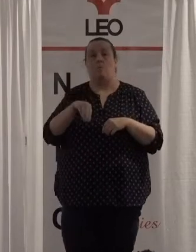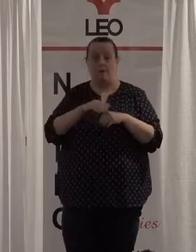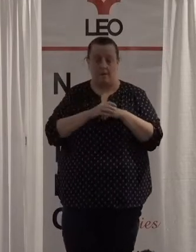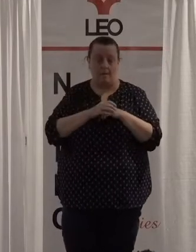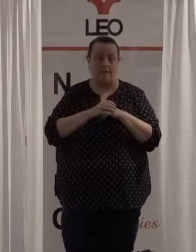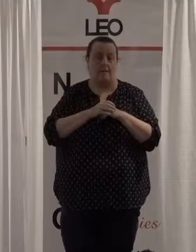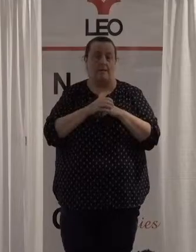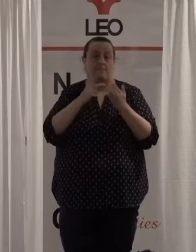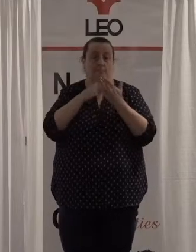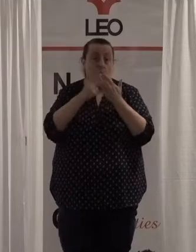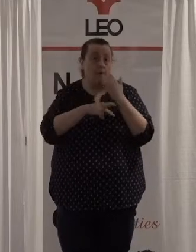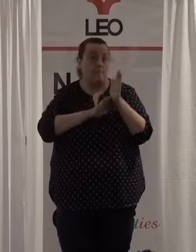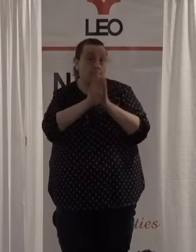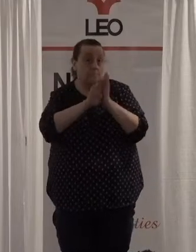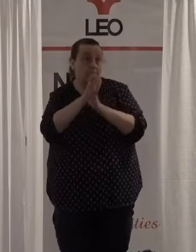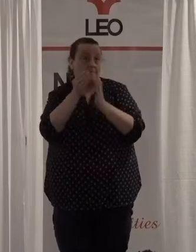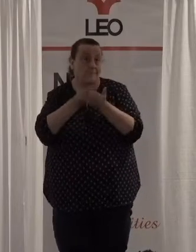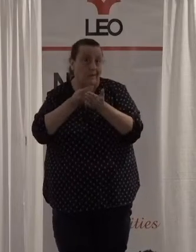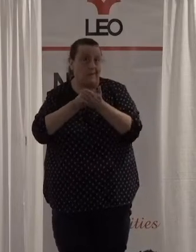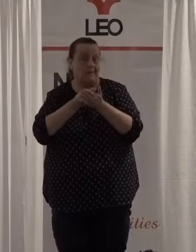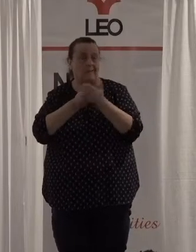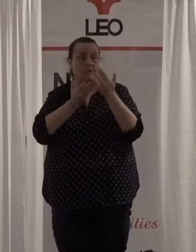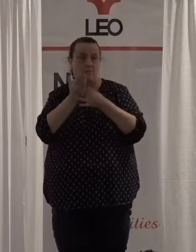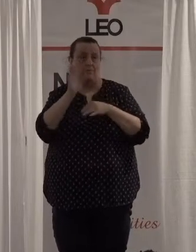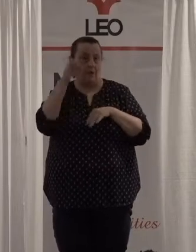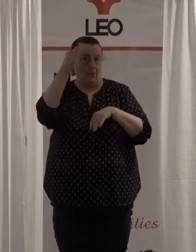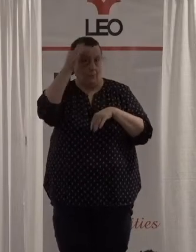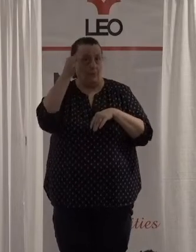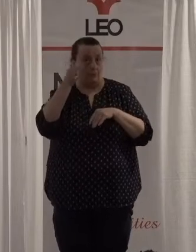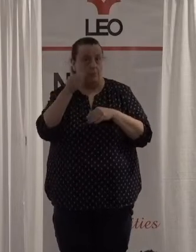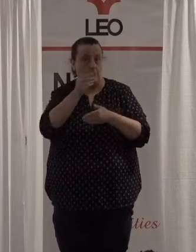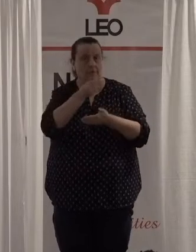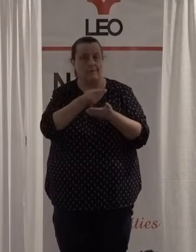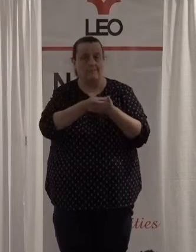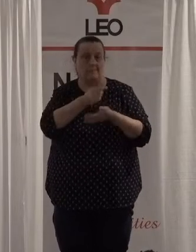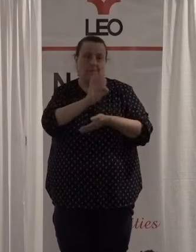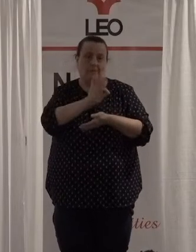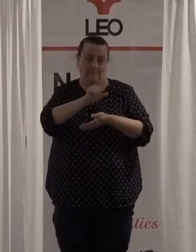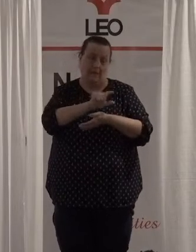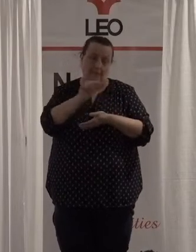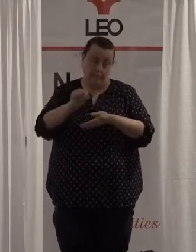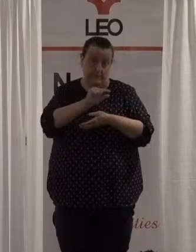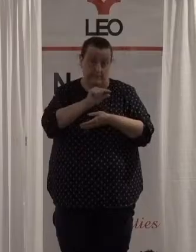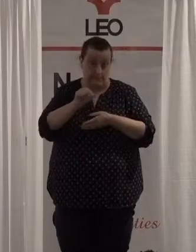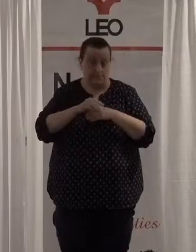AND FUNDED THROUGH THE FEDERAL GOVERNMENT. HE WAS A PAST MEMBER OF THE FORMER